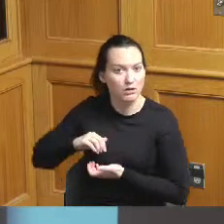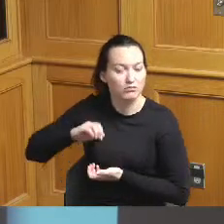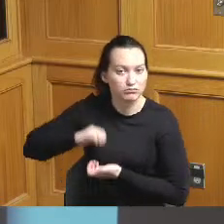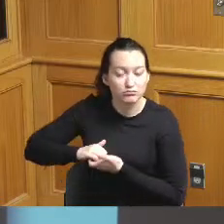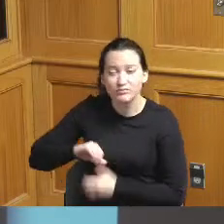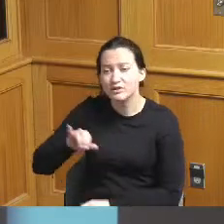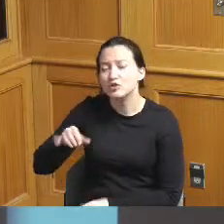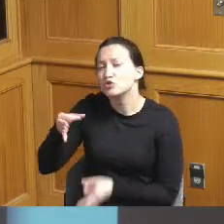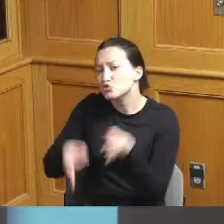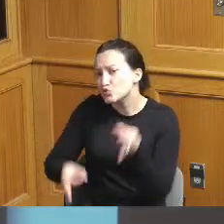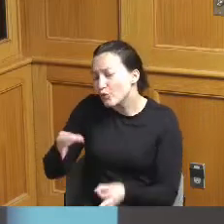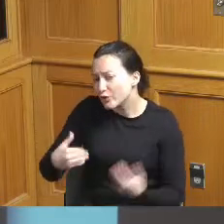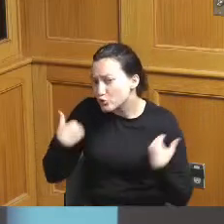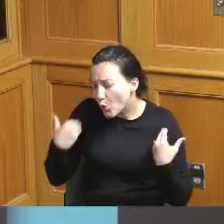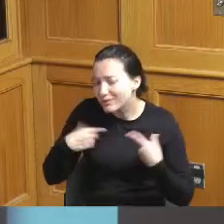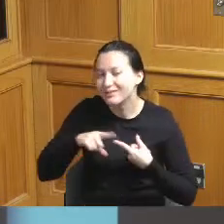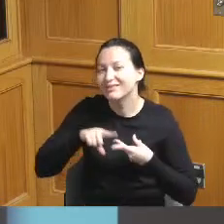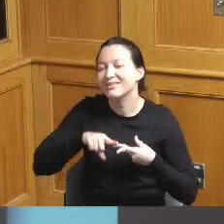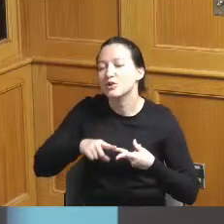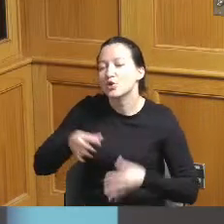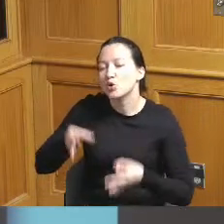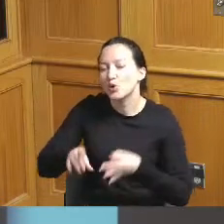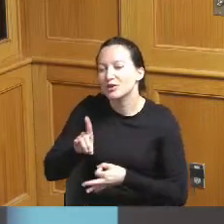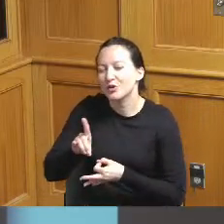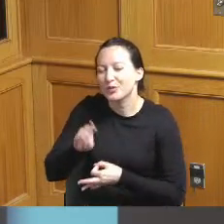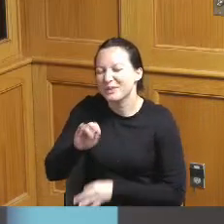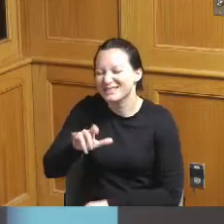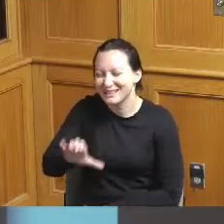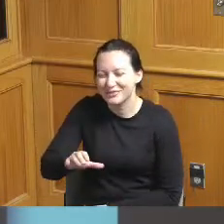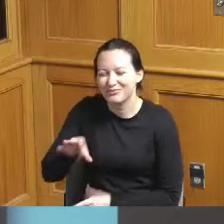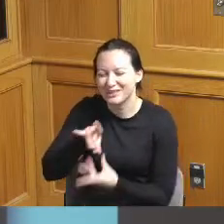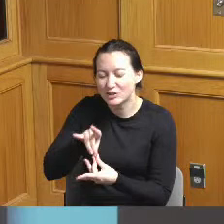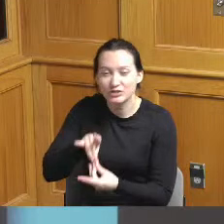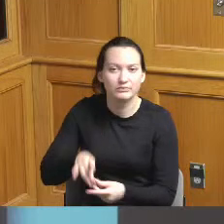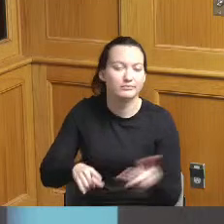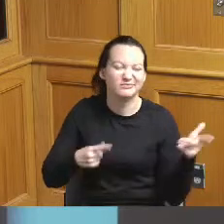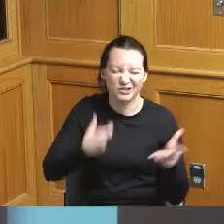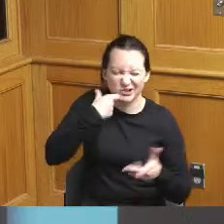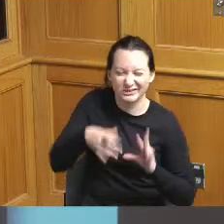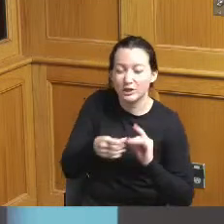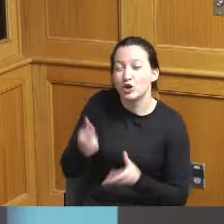Juvenile Court of domestic relations so you just heard from the Clerk of Courts the Hamilton County